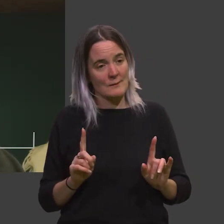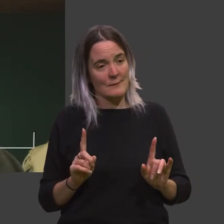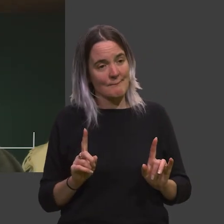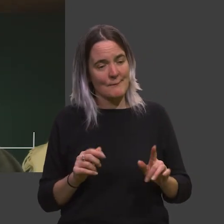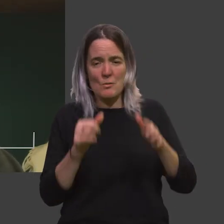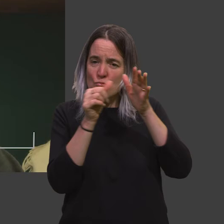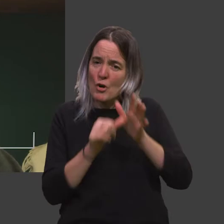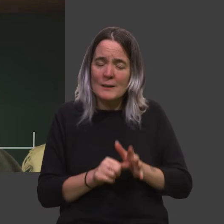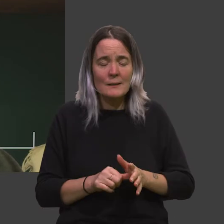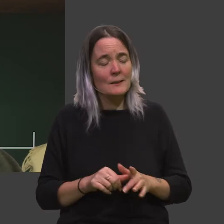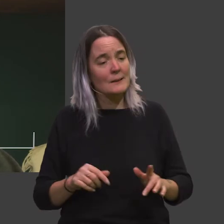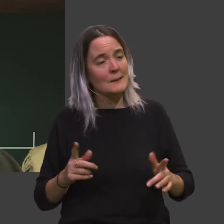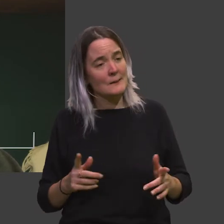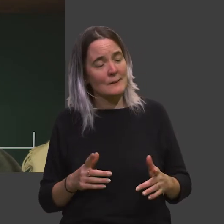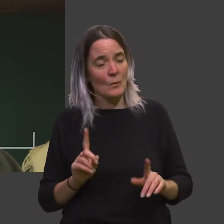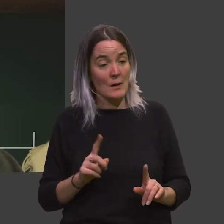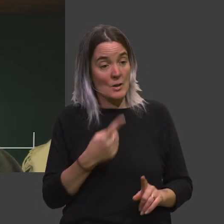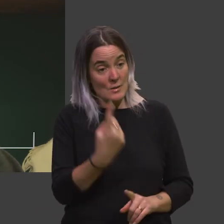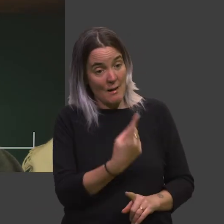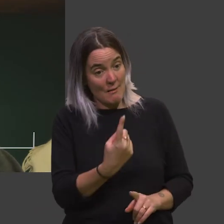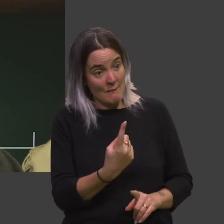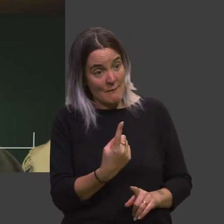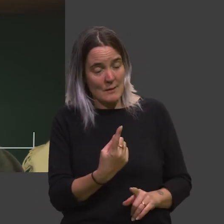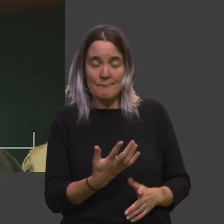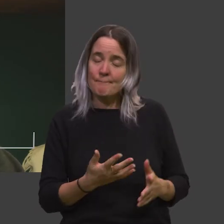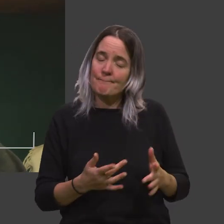And you're important. To me.